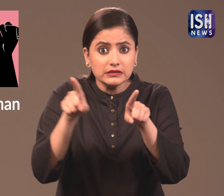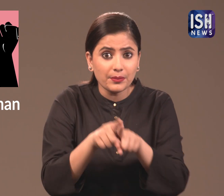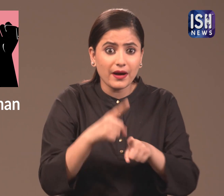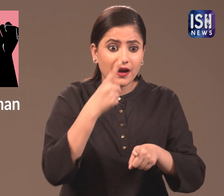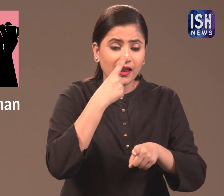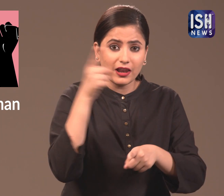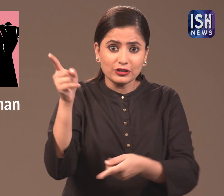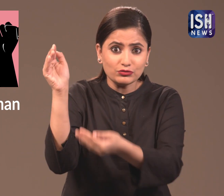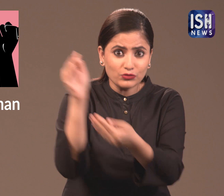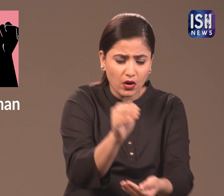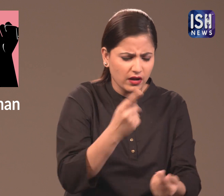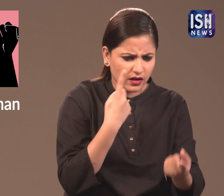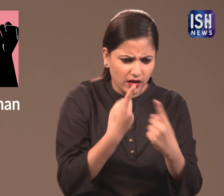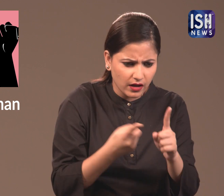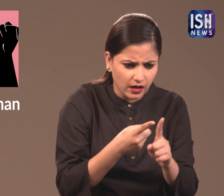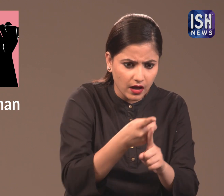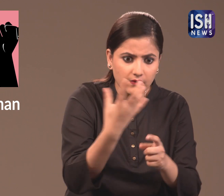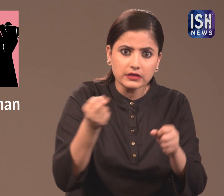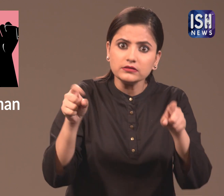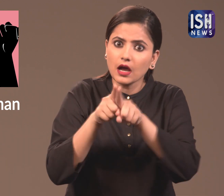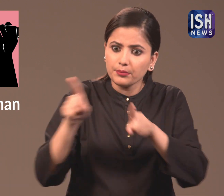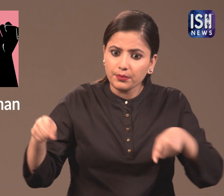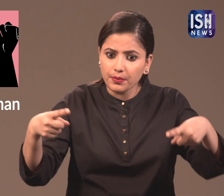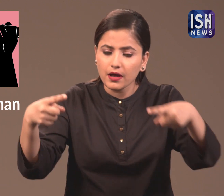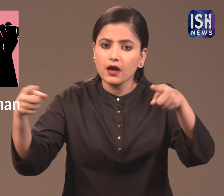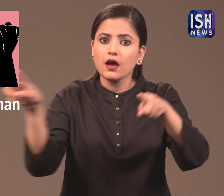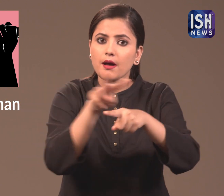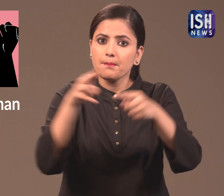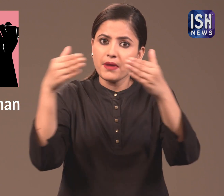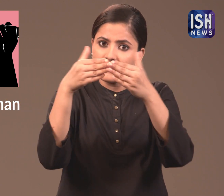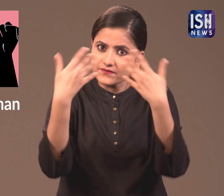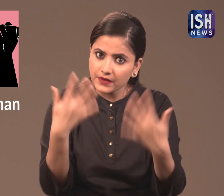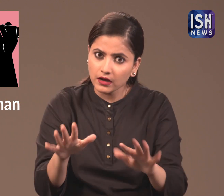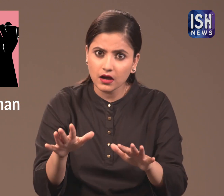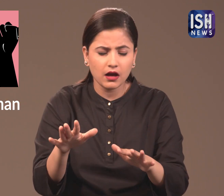They took his daughter's phone and found that their location matched. They had met each other.